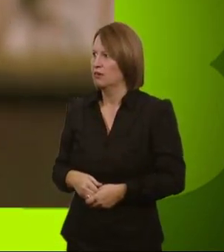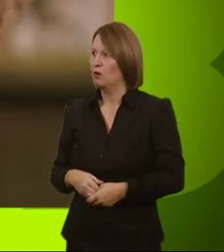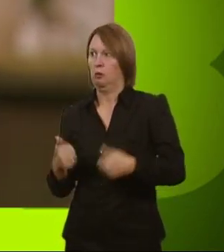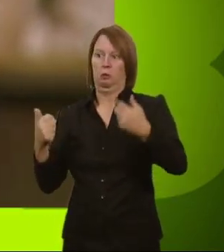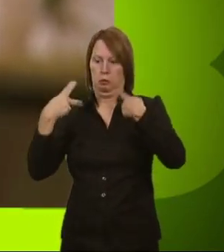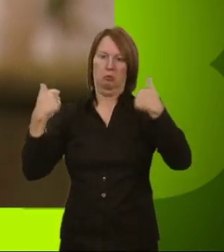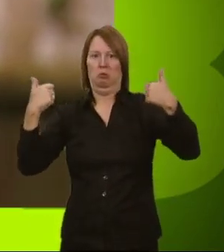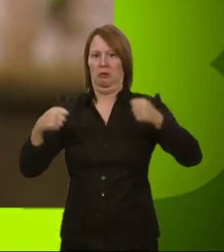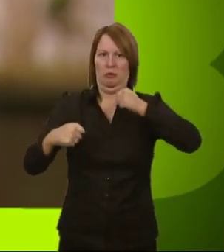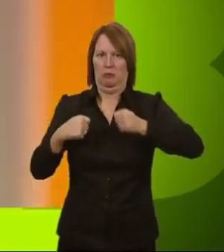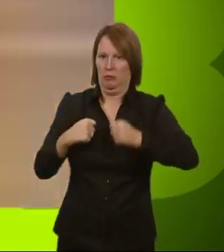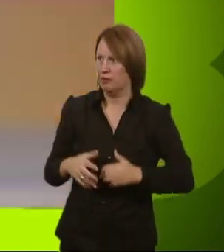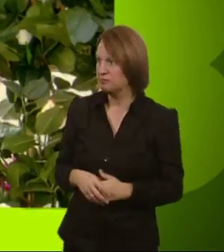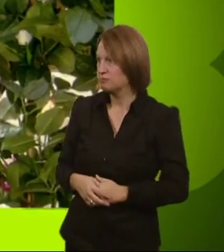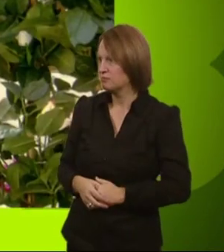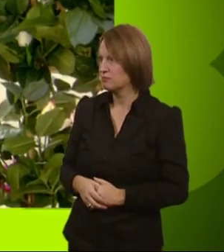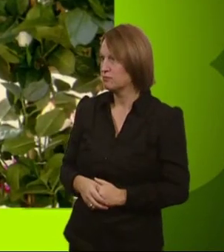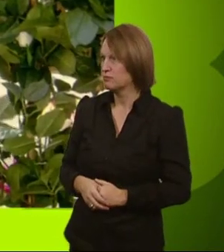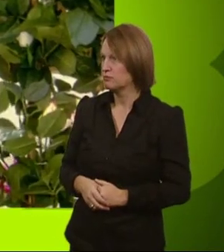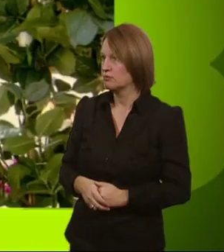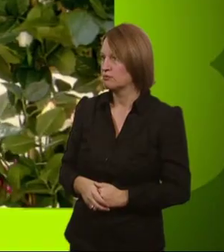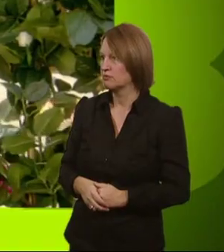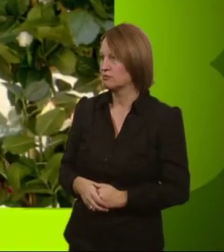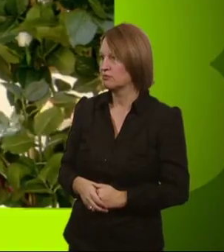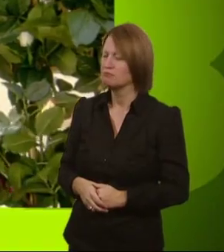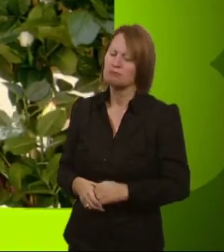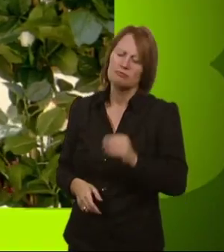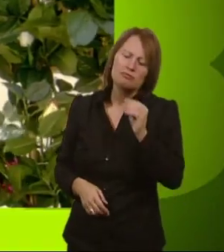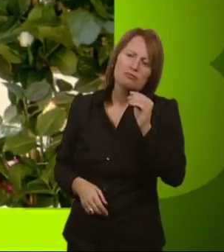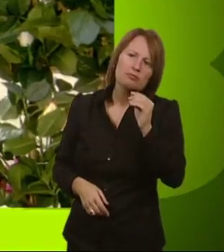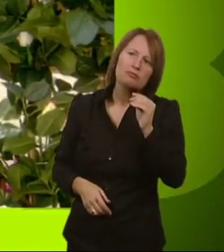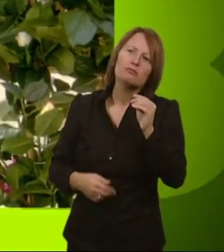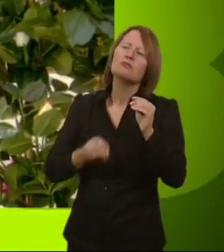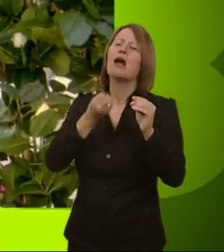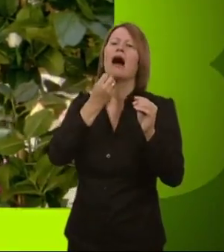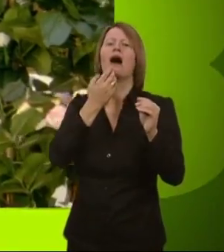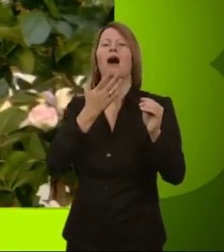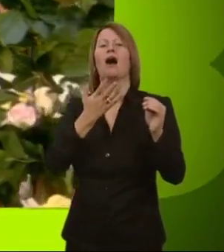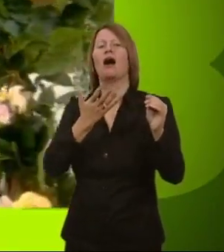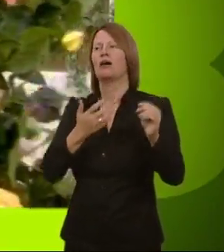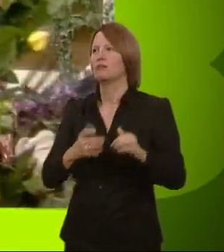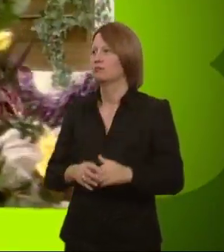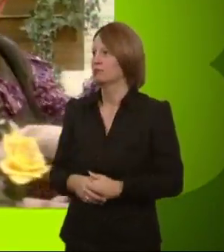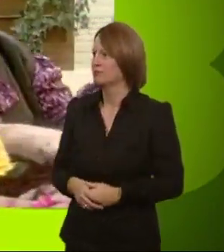complete oh divine